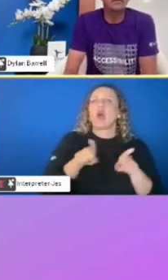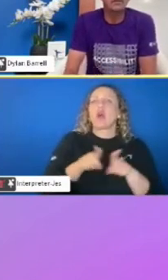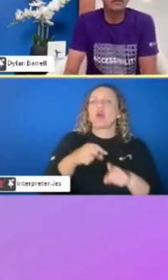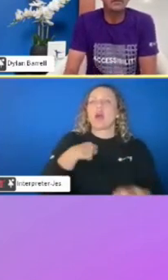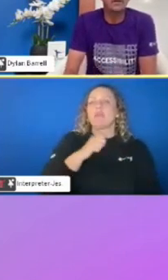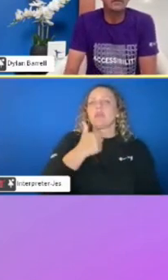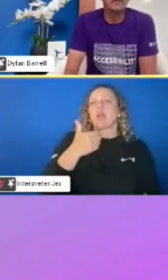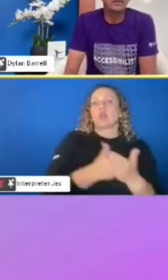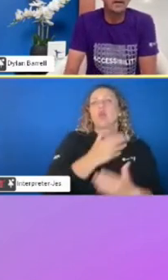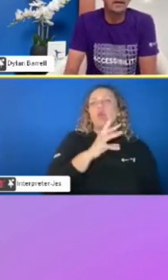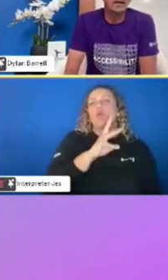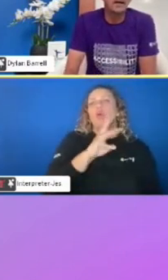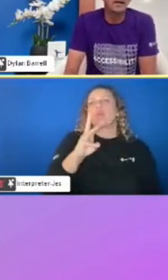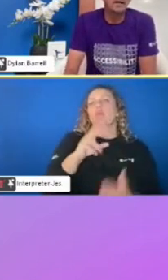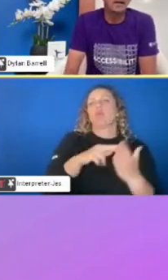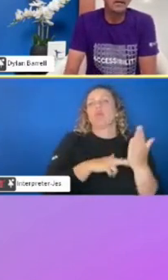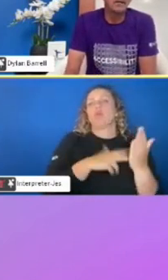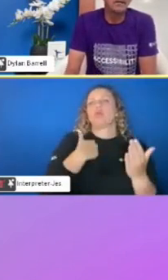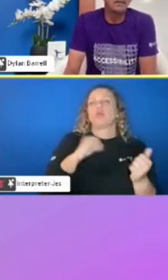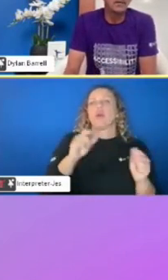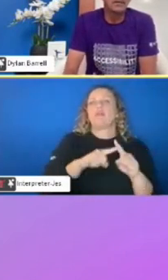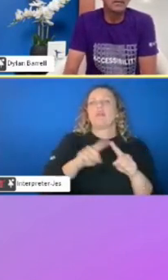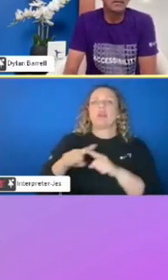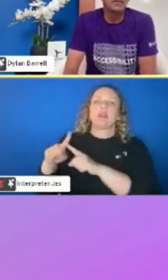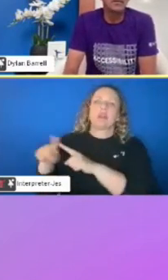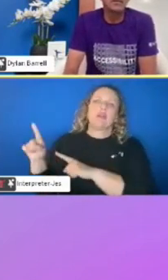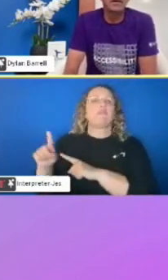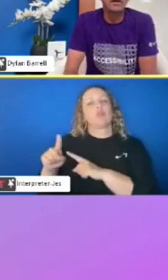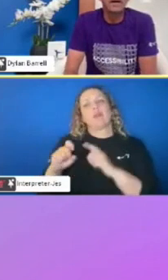to all of our different frameworks that we support.